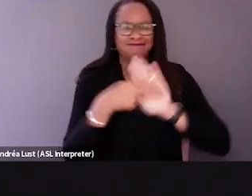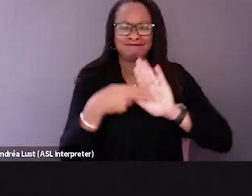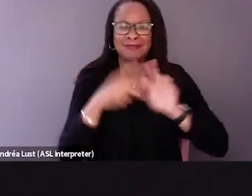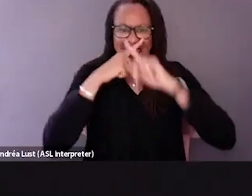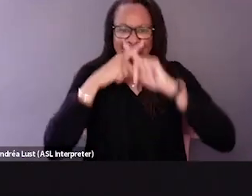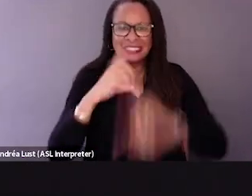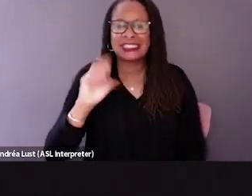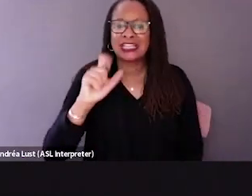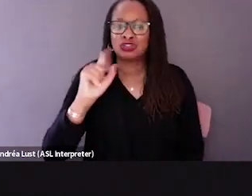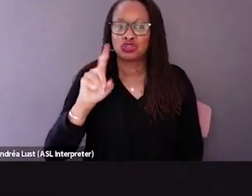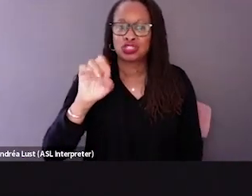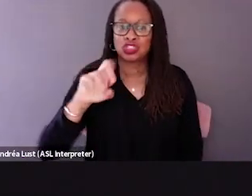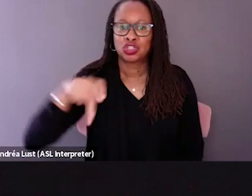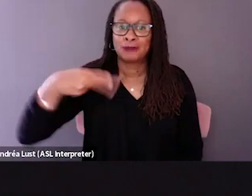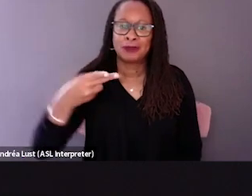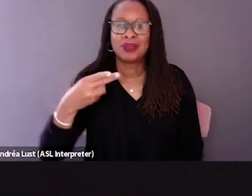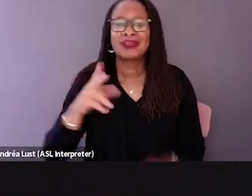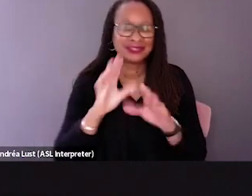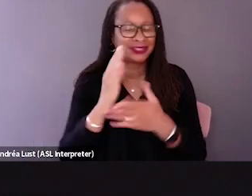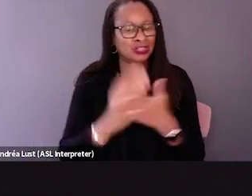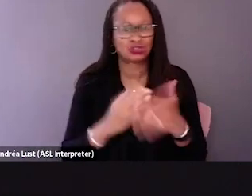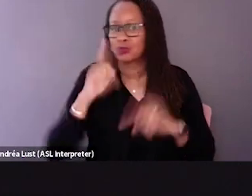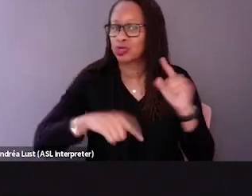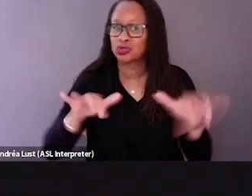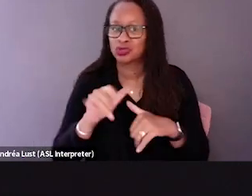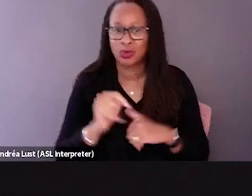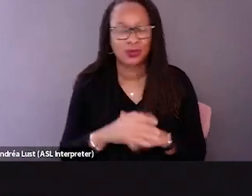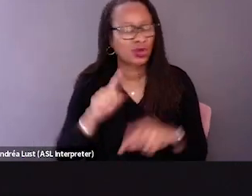And we couldn't figure out a way to do it.